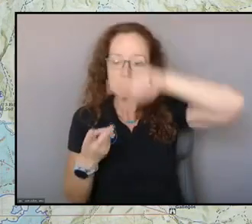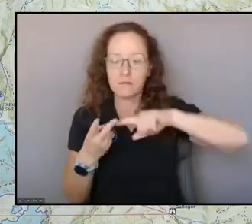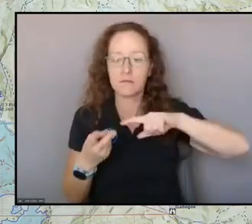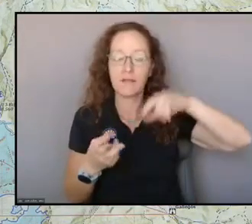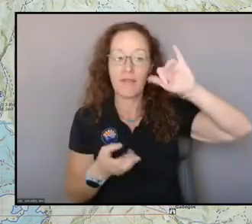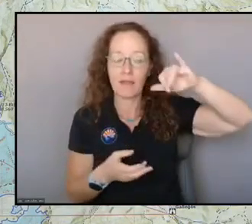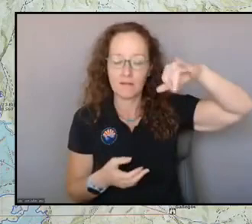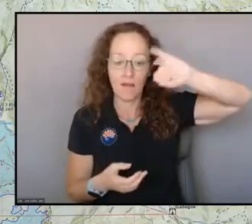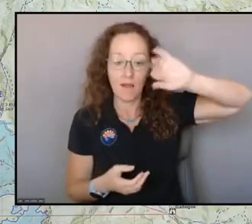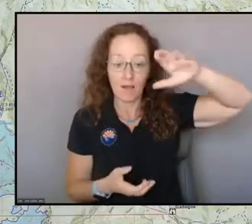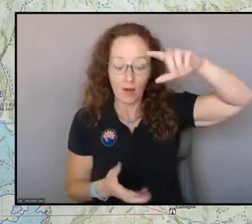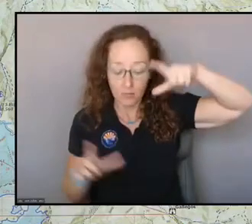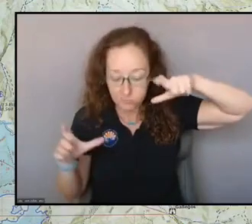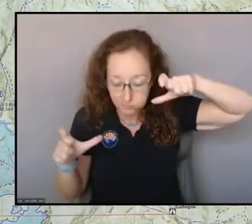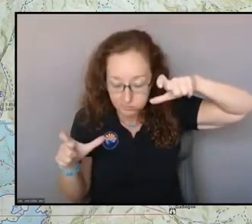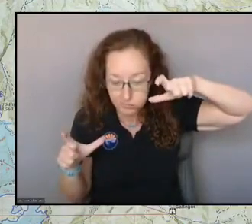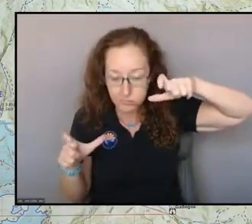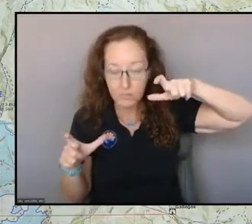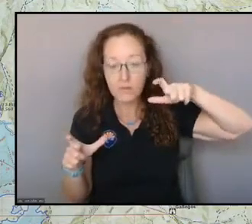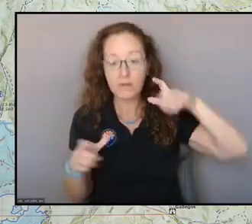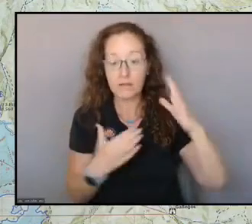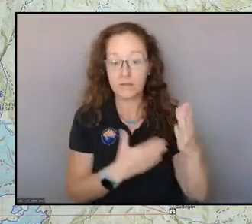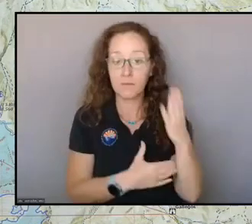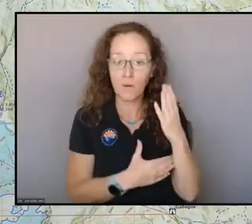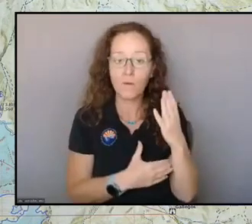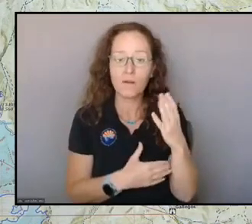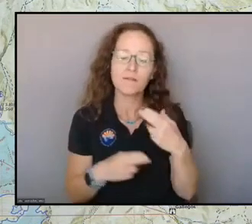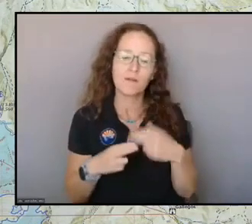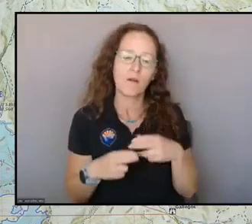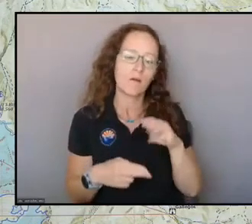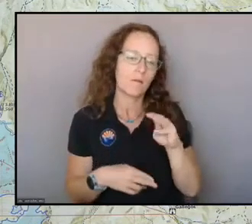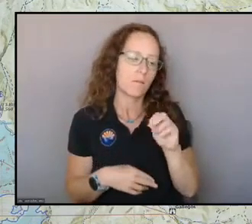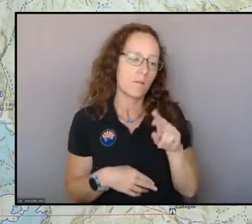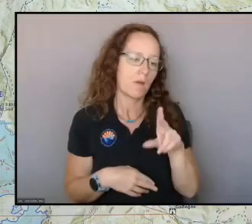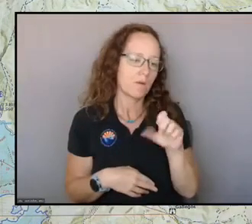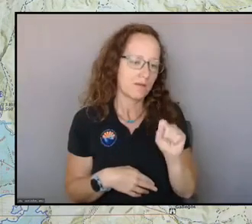THAT WE GOT TODAY AND THE AIR ATTACKS THAT WERE UP